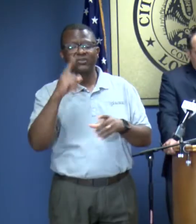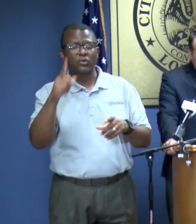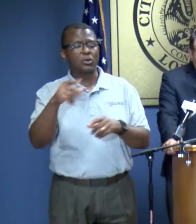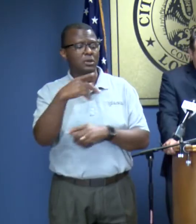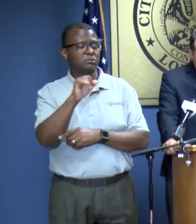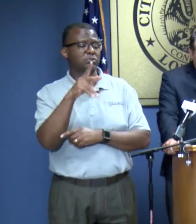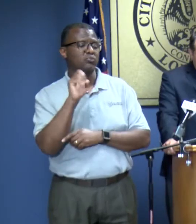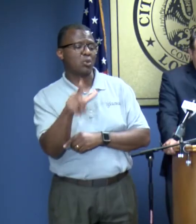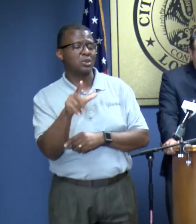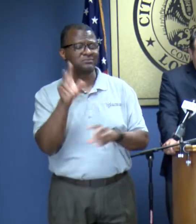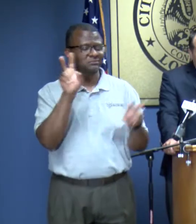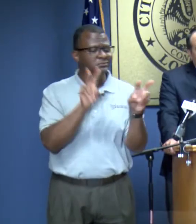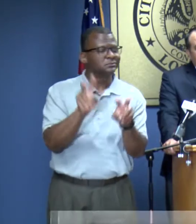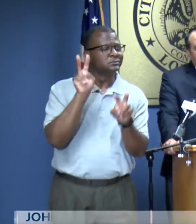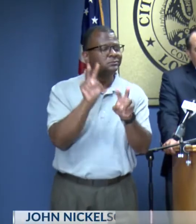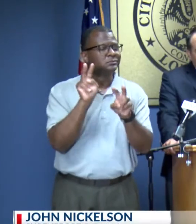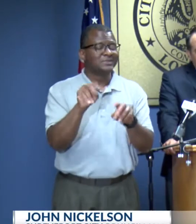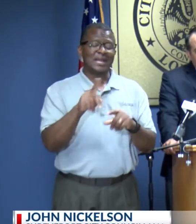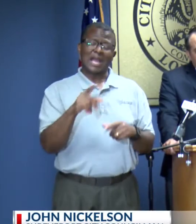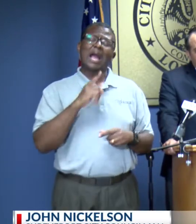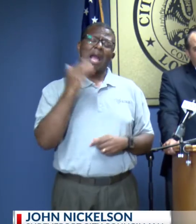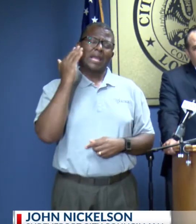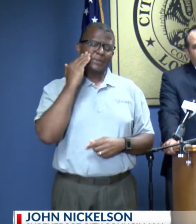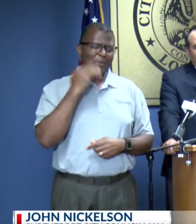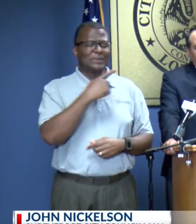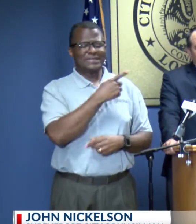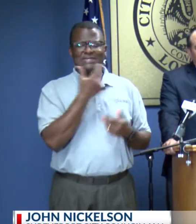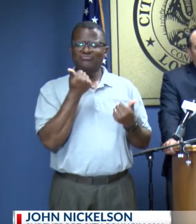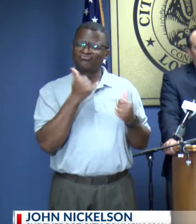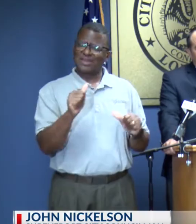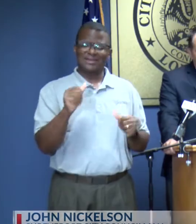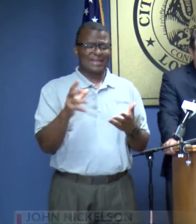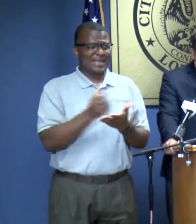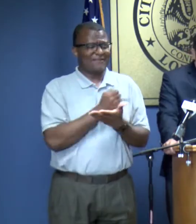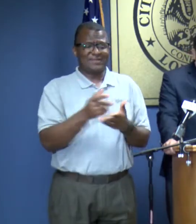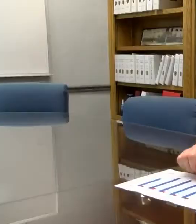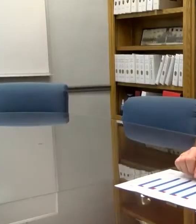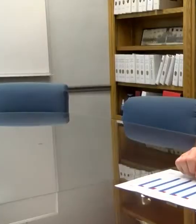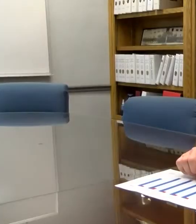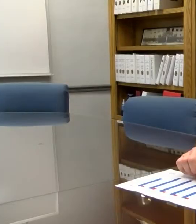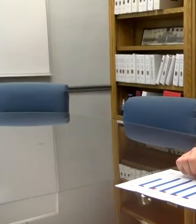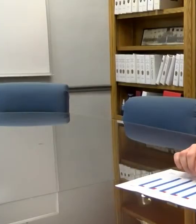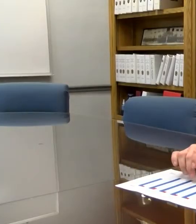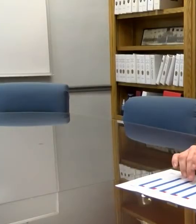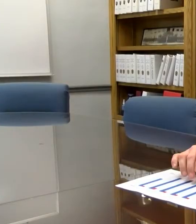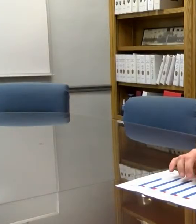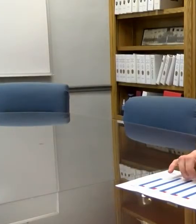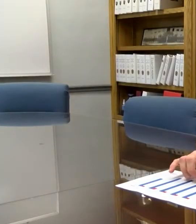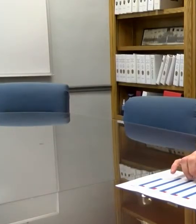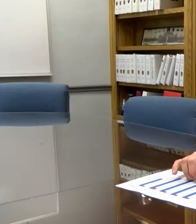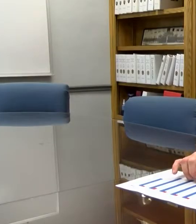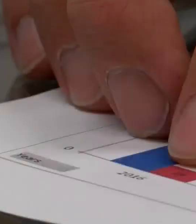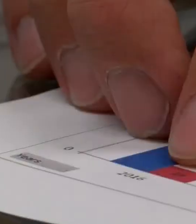coud, with the resources he had." (Dan Jovic)RAYMOND SAYS HE HOPES SMITH RECEIVES WHAT